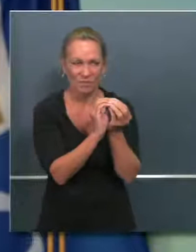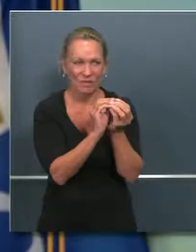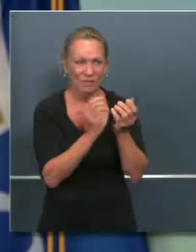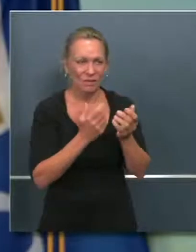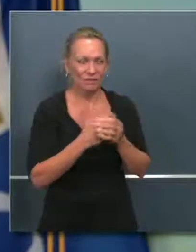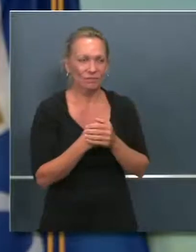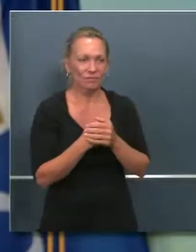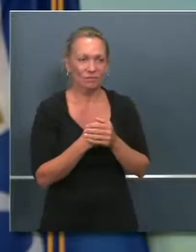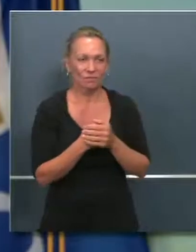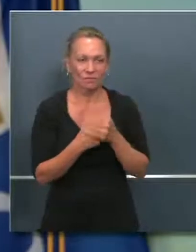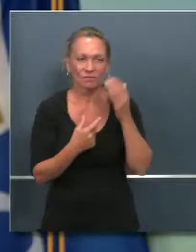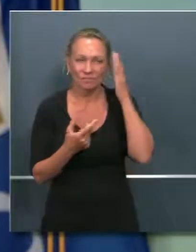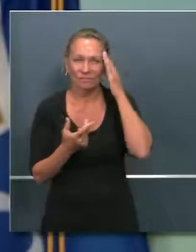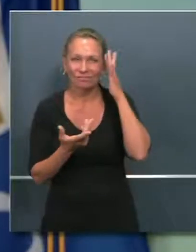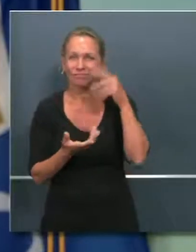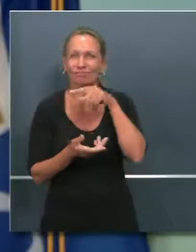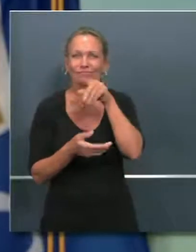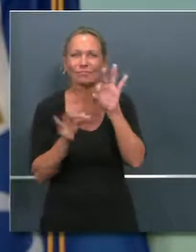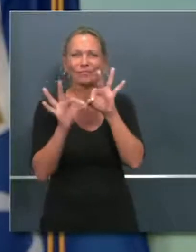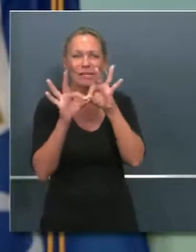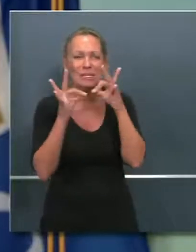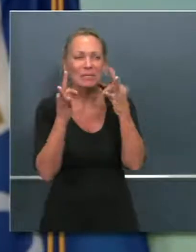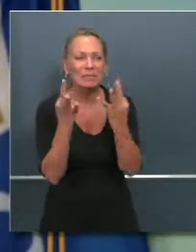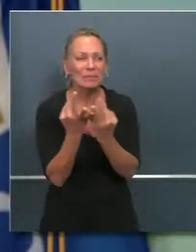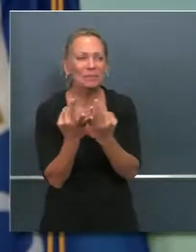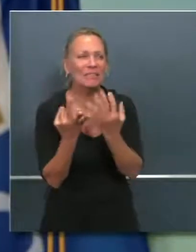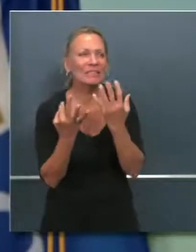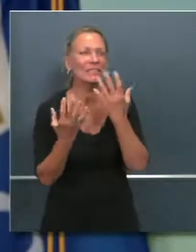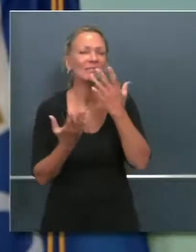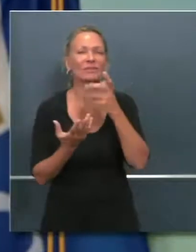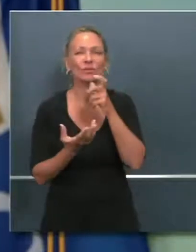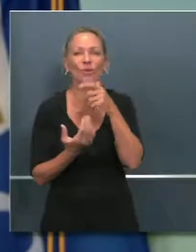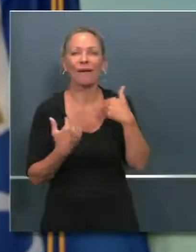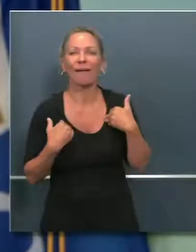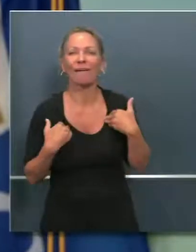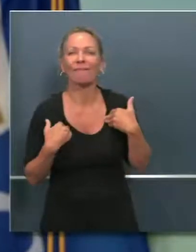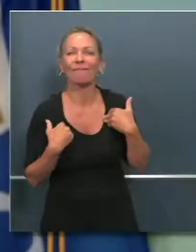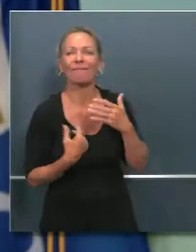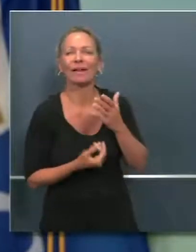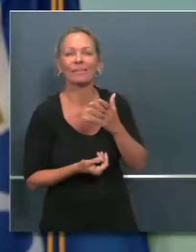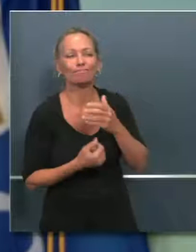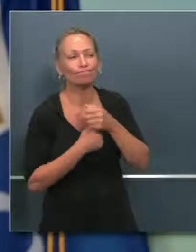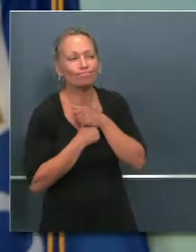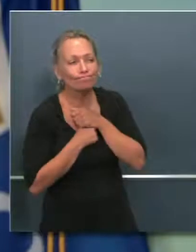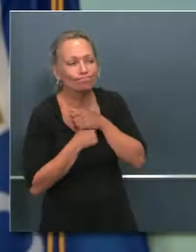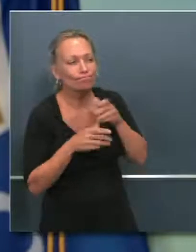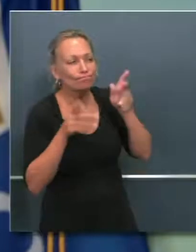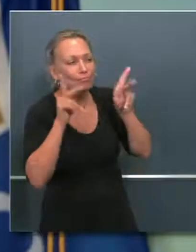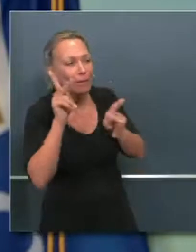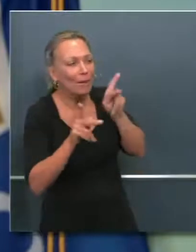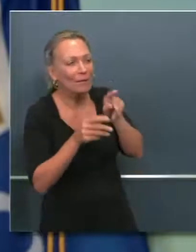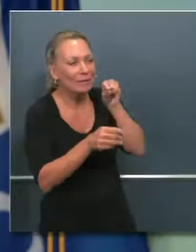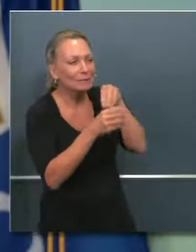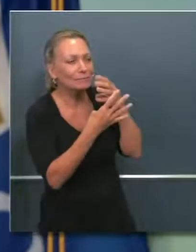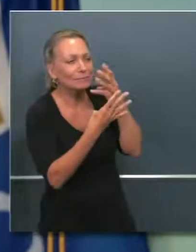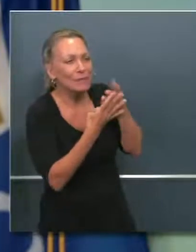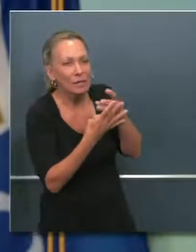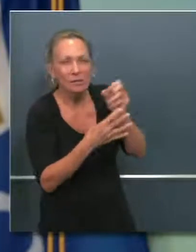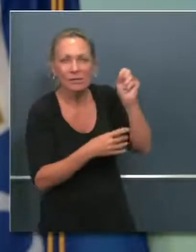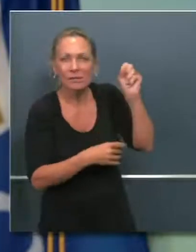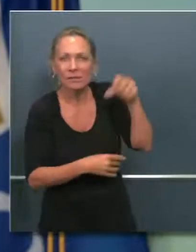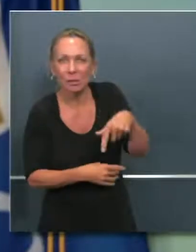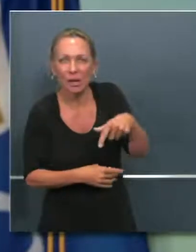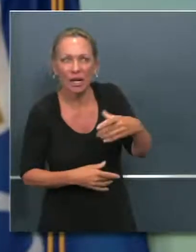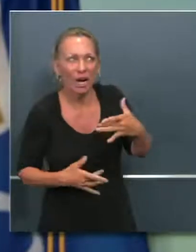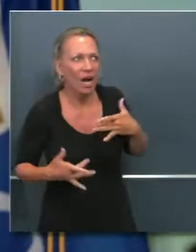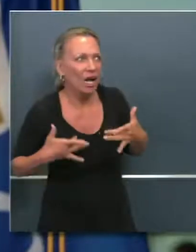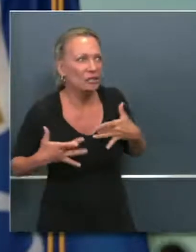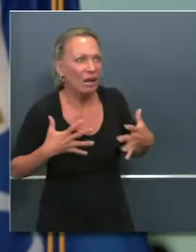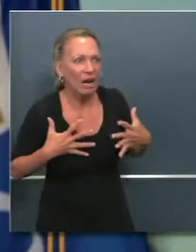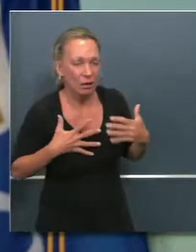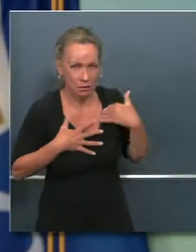to know your voices are being heard and and know that we are committed to meeting our